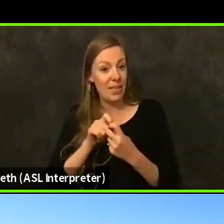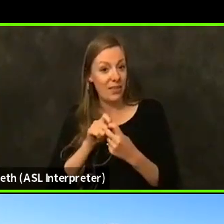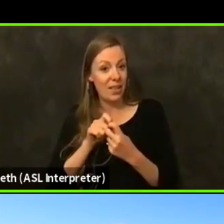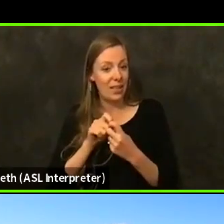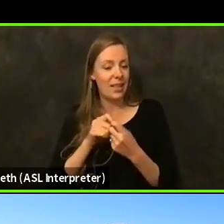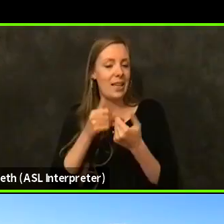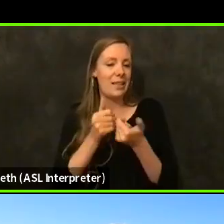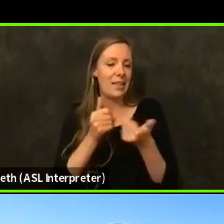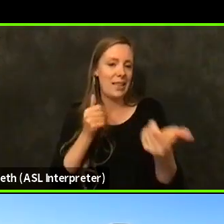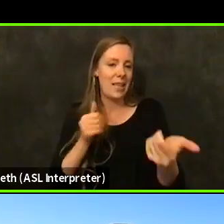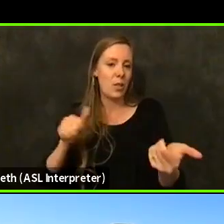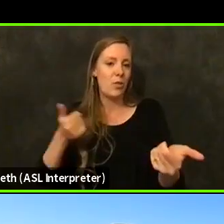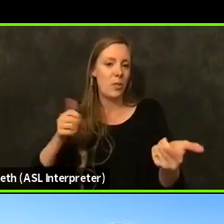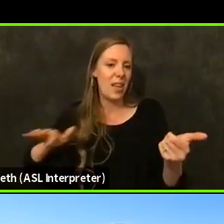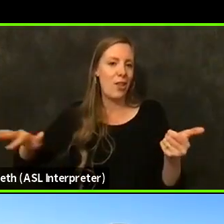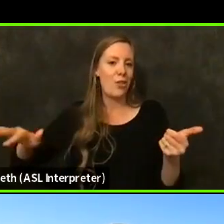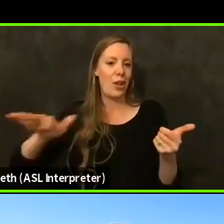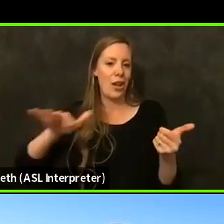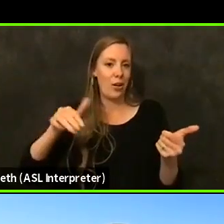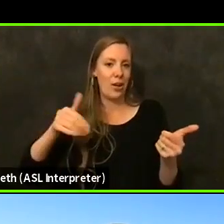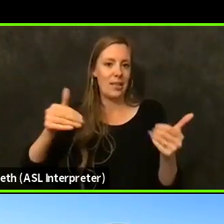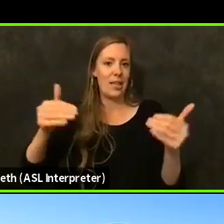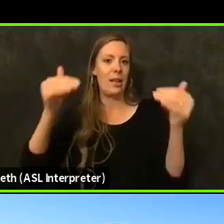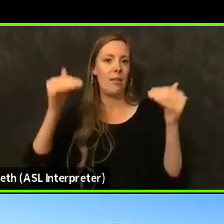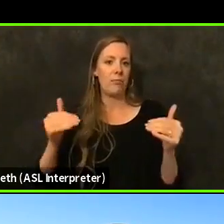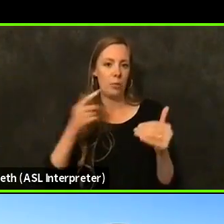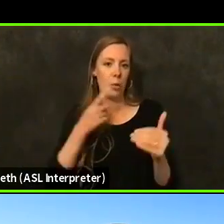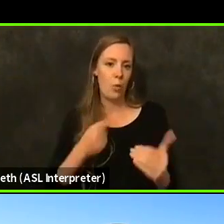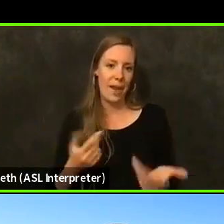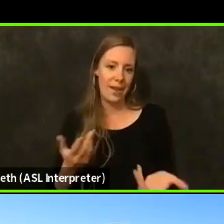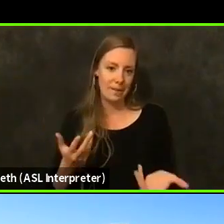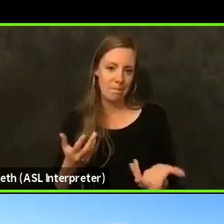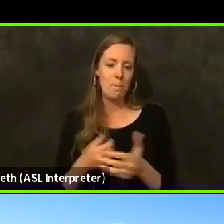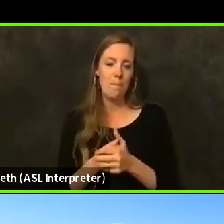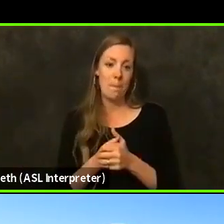of the other counties around us that have moved into red and maybe even into orange.